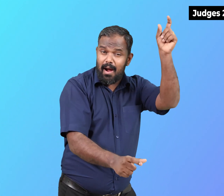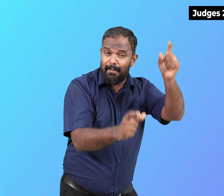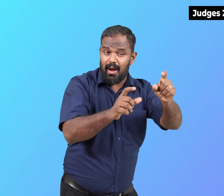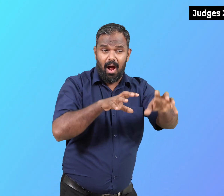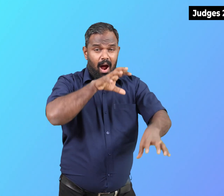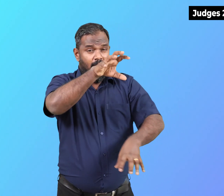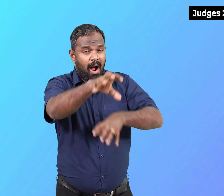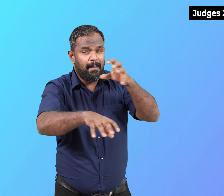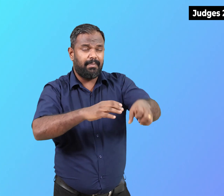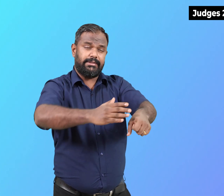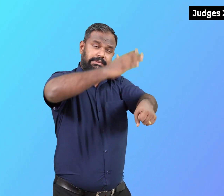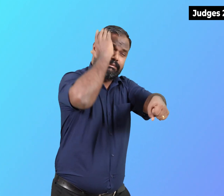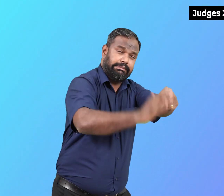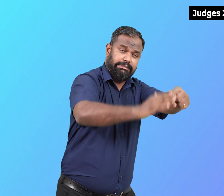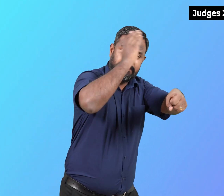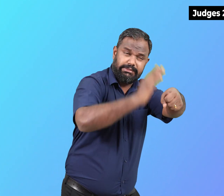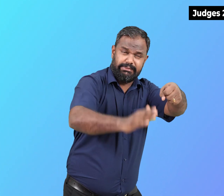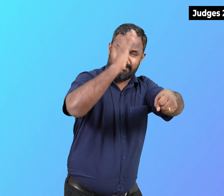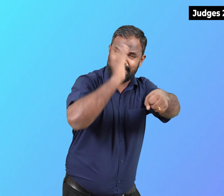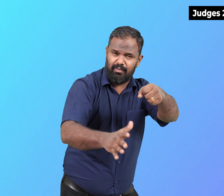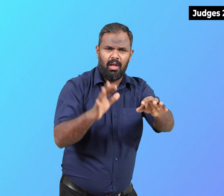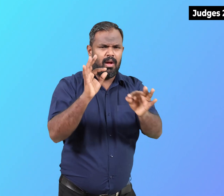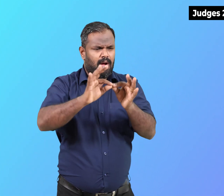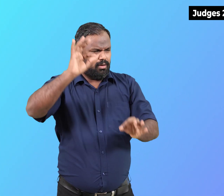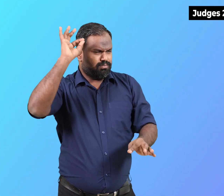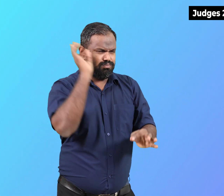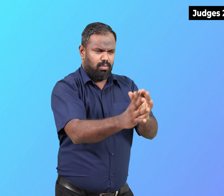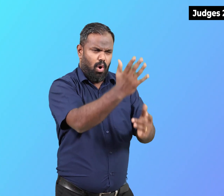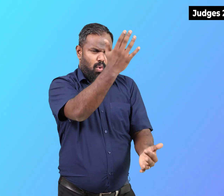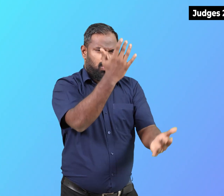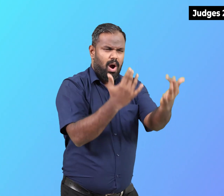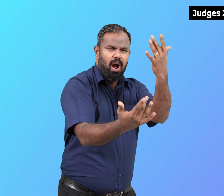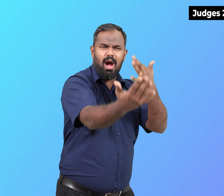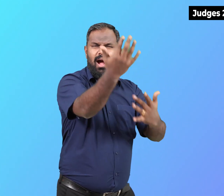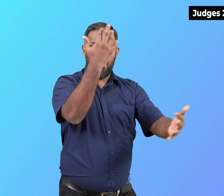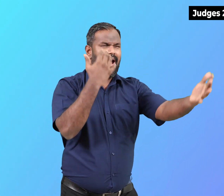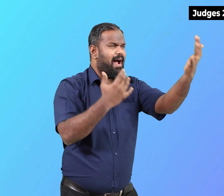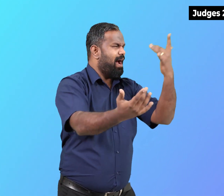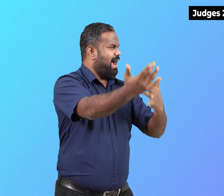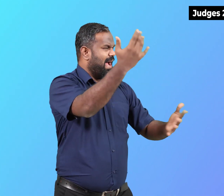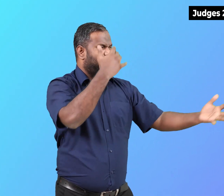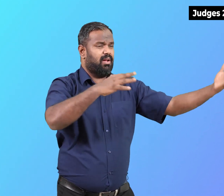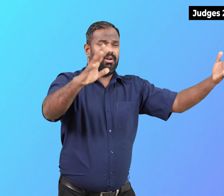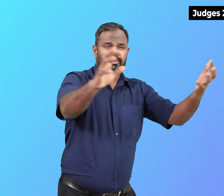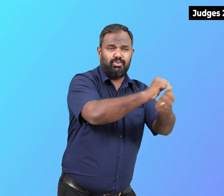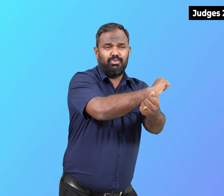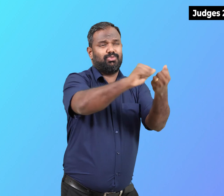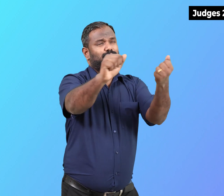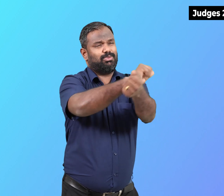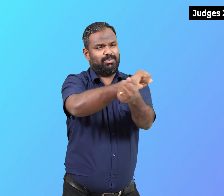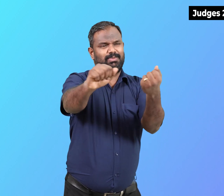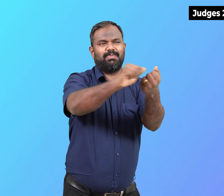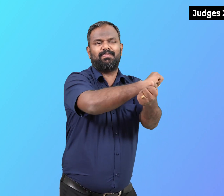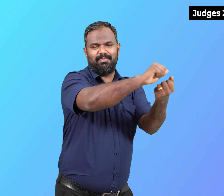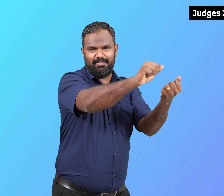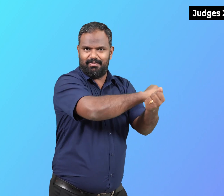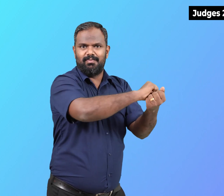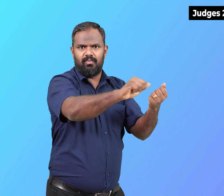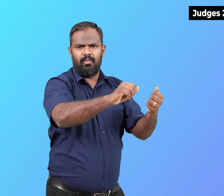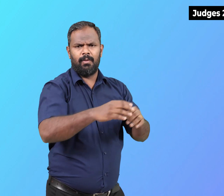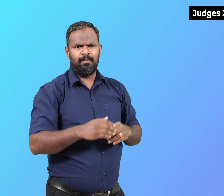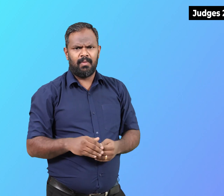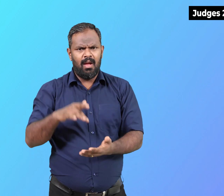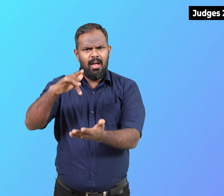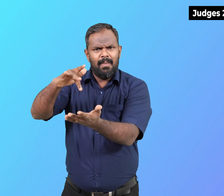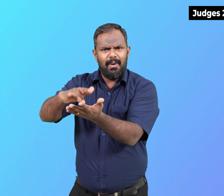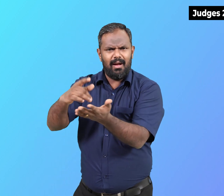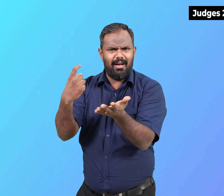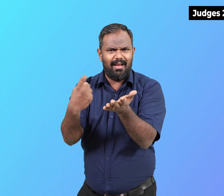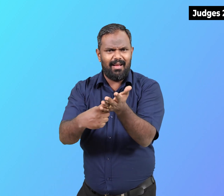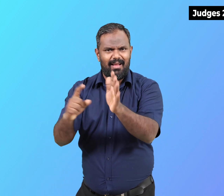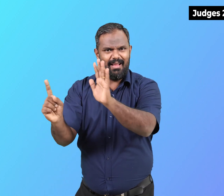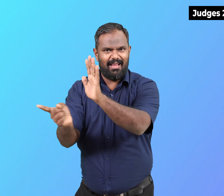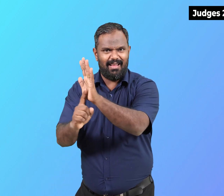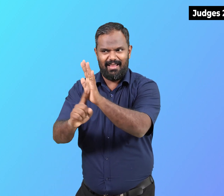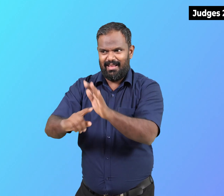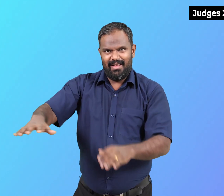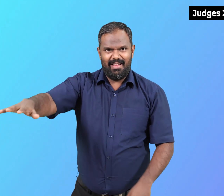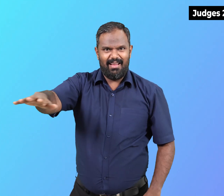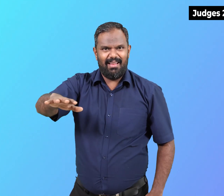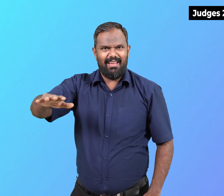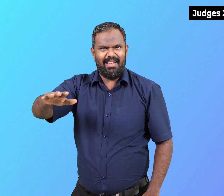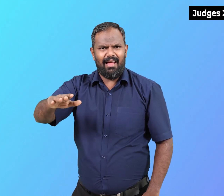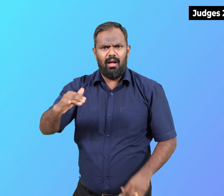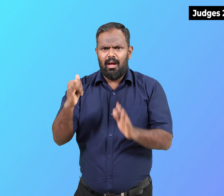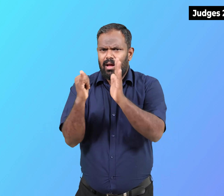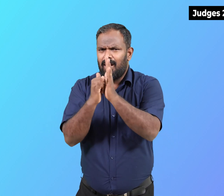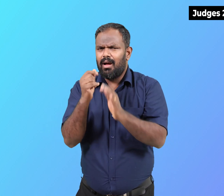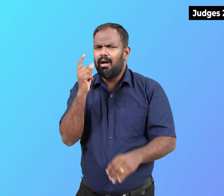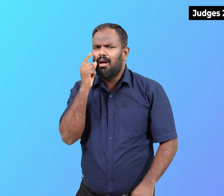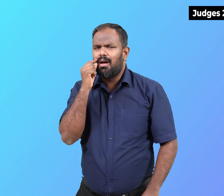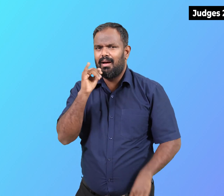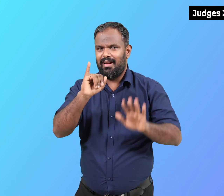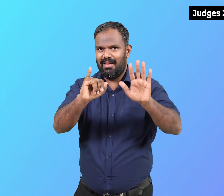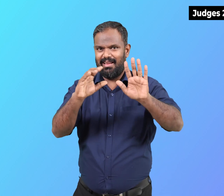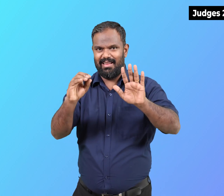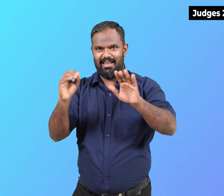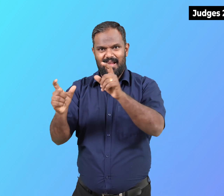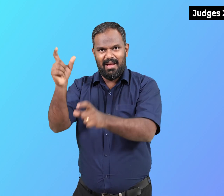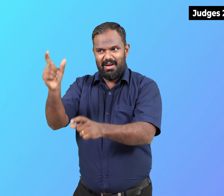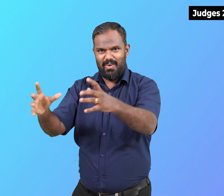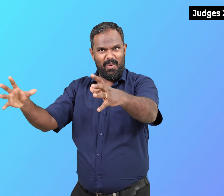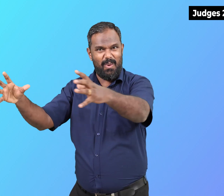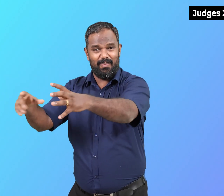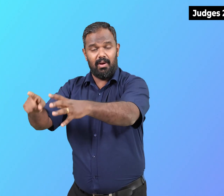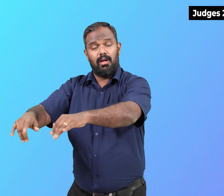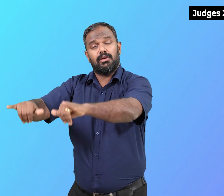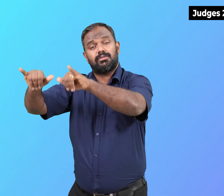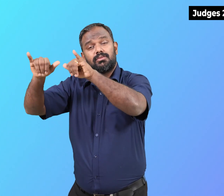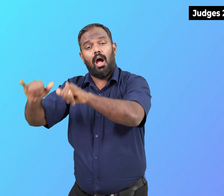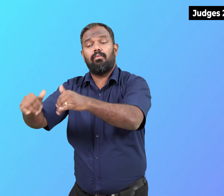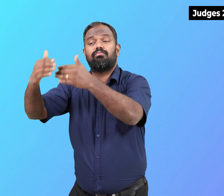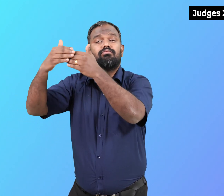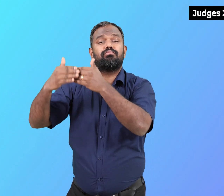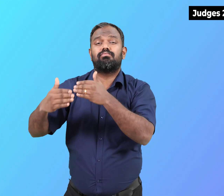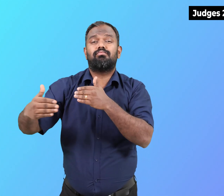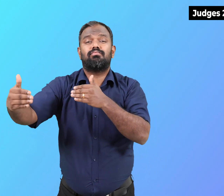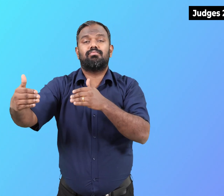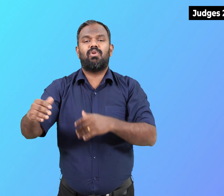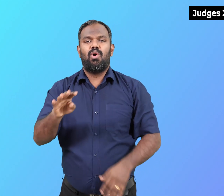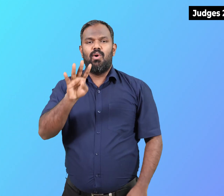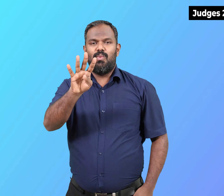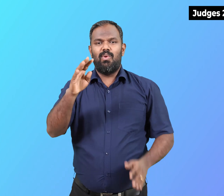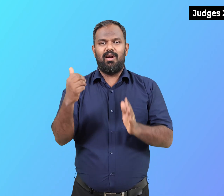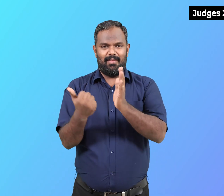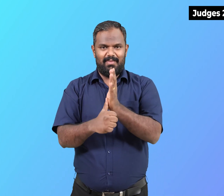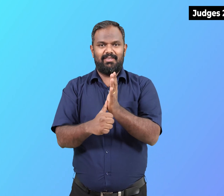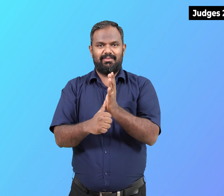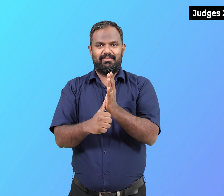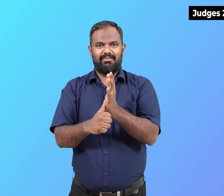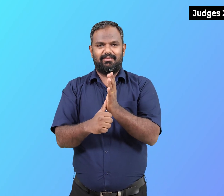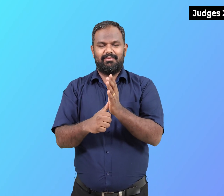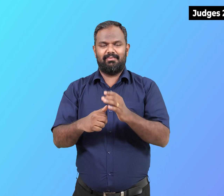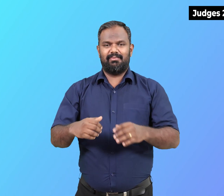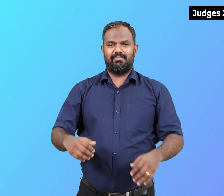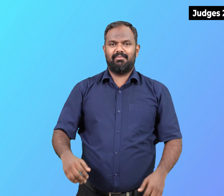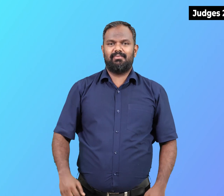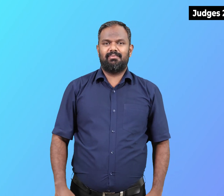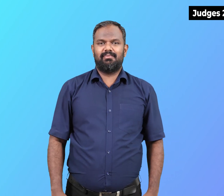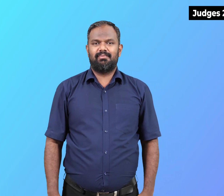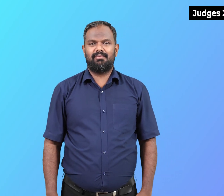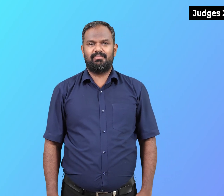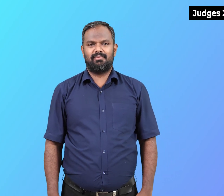They killed the people and all the animals in every city. They destroyed everything they could find and burned every city they came to.